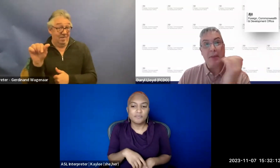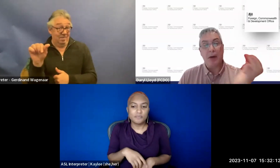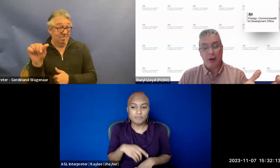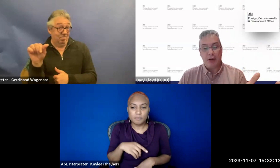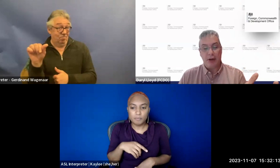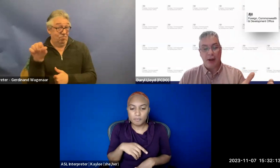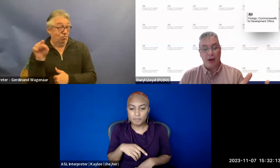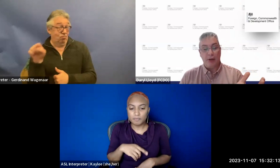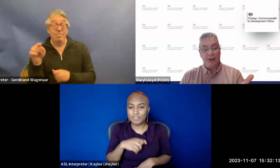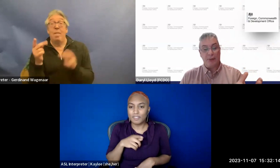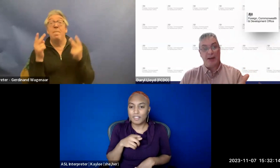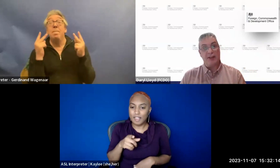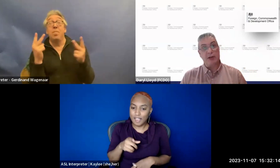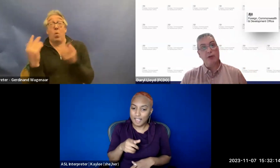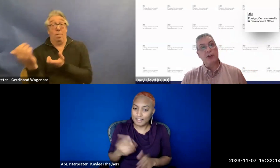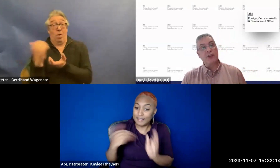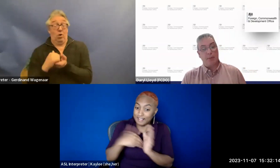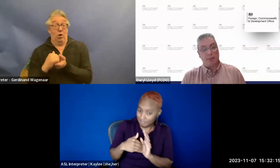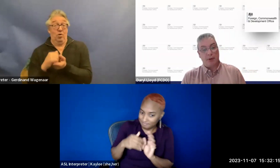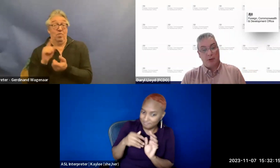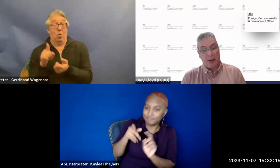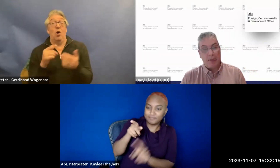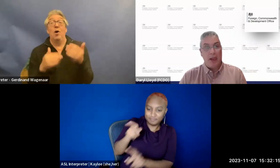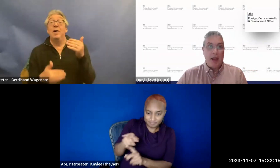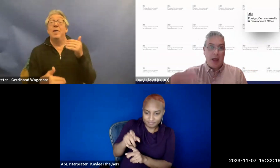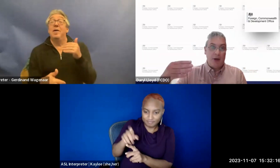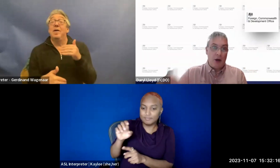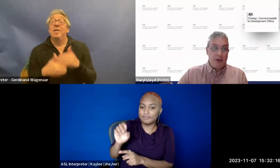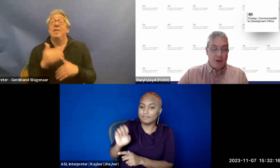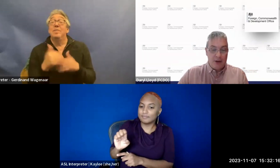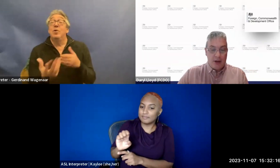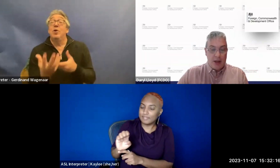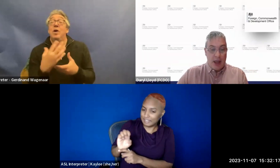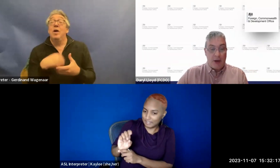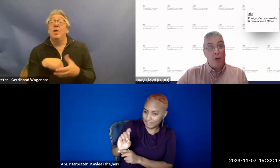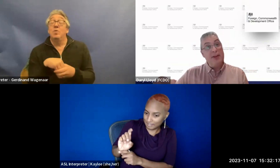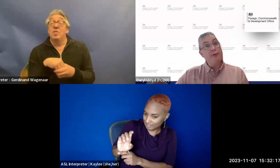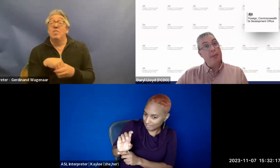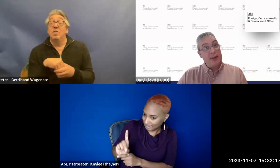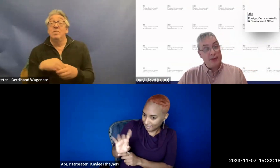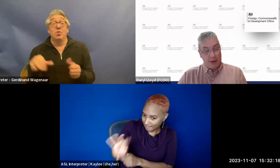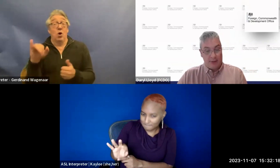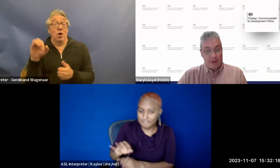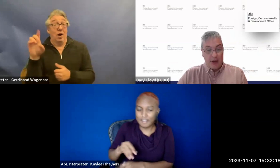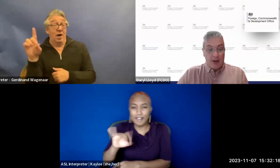in our disability-inclusive development program and IDA and OPD representatives